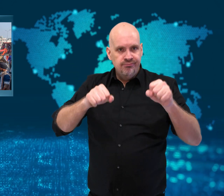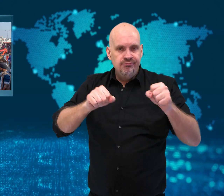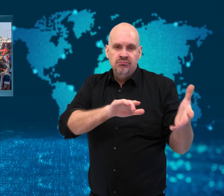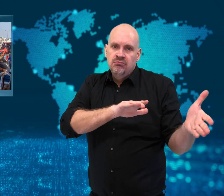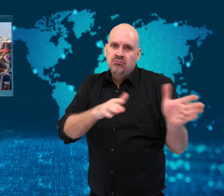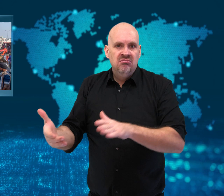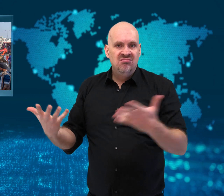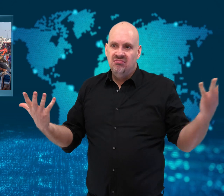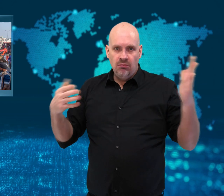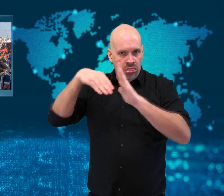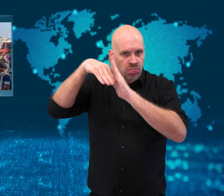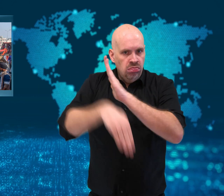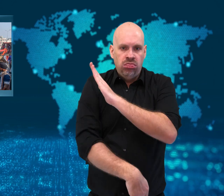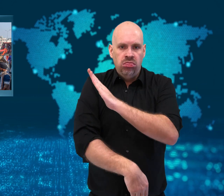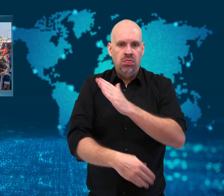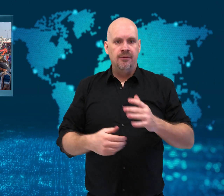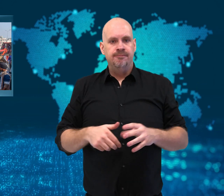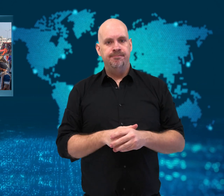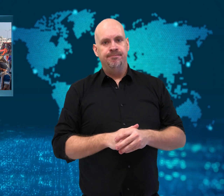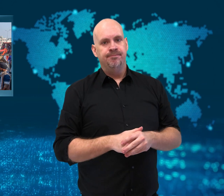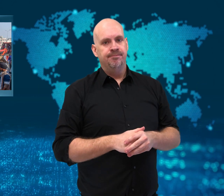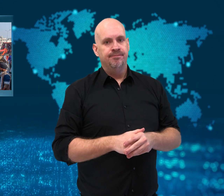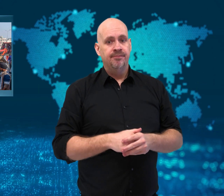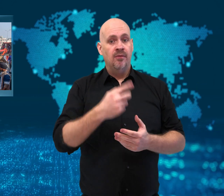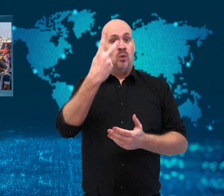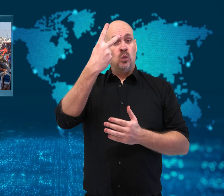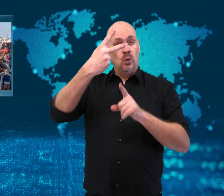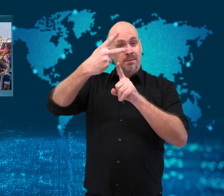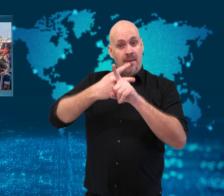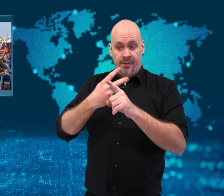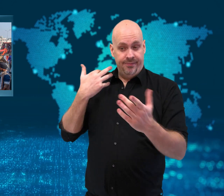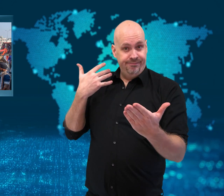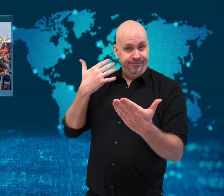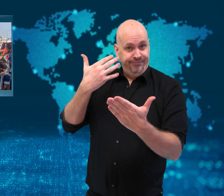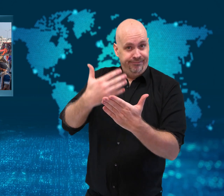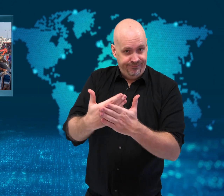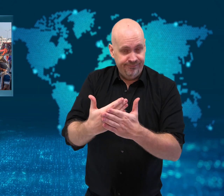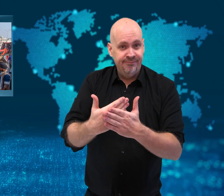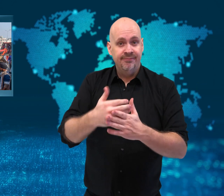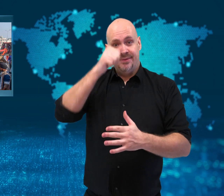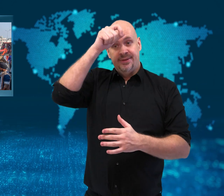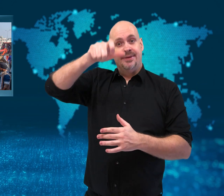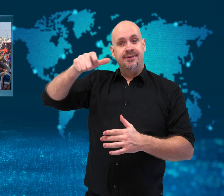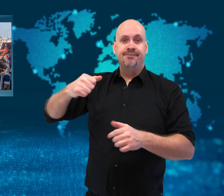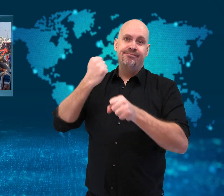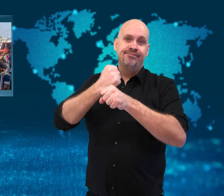India’s government said the laws would help farmers,